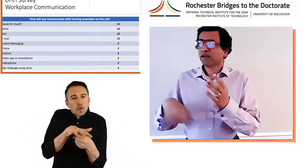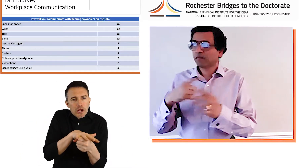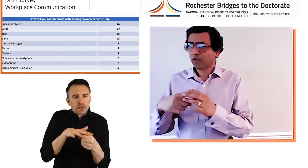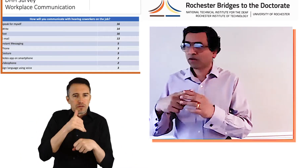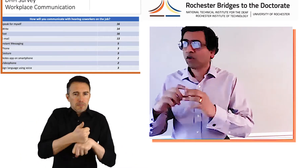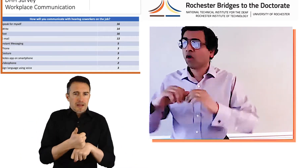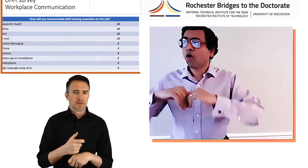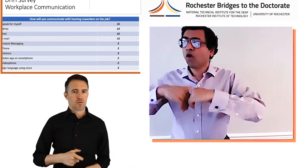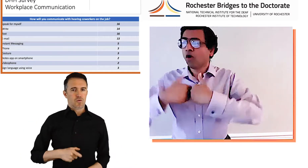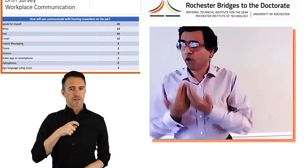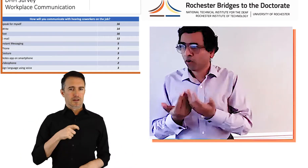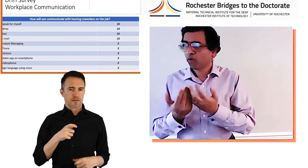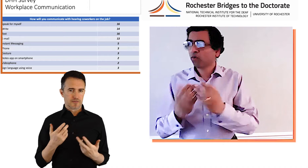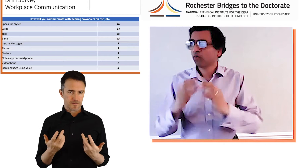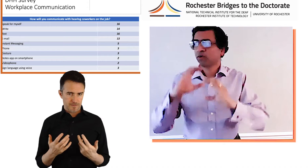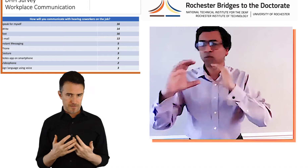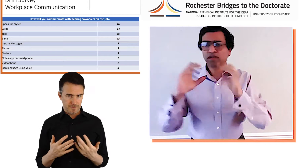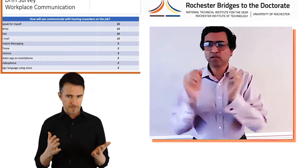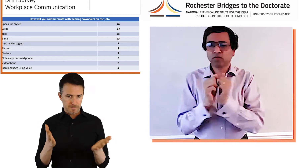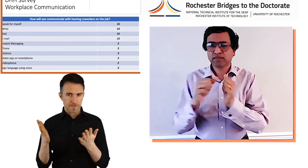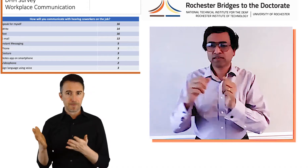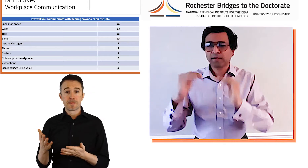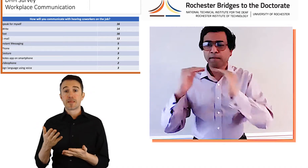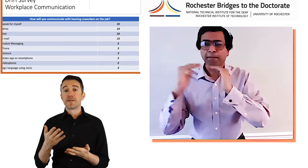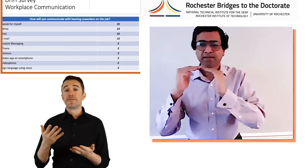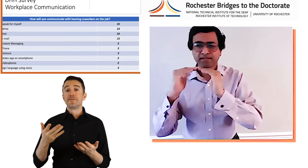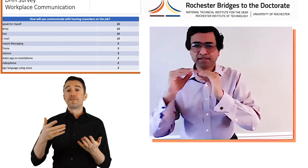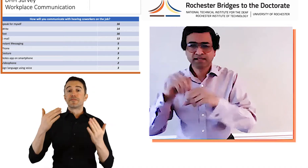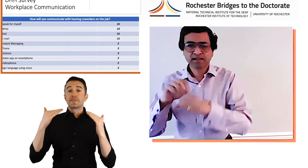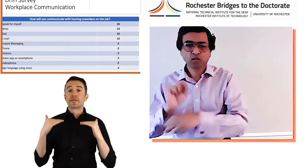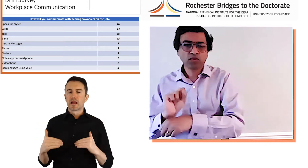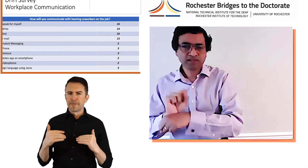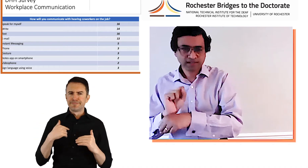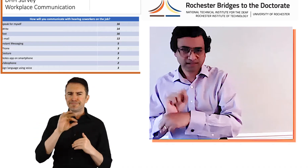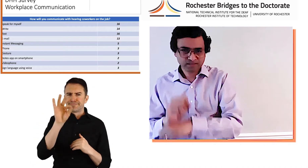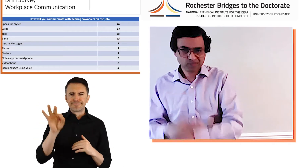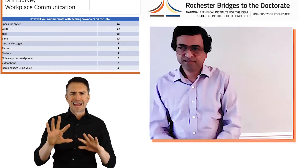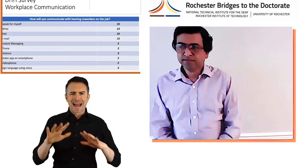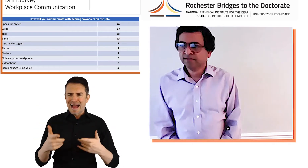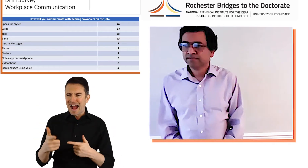We then talked about-- or asked them about how they communicate at work